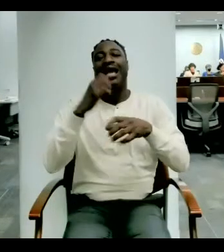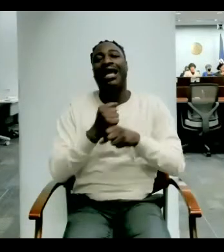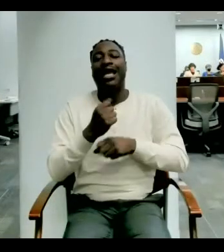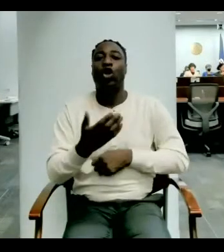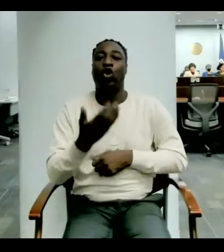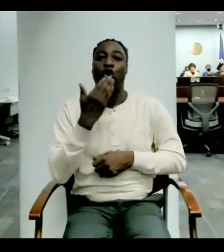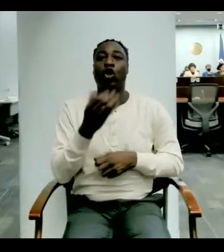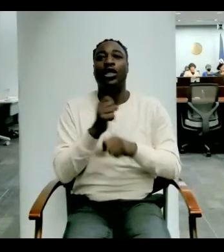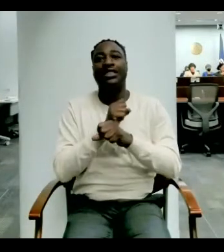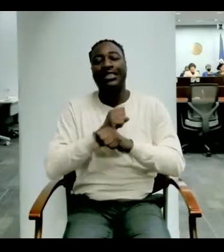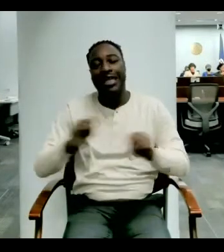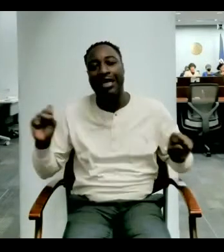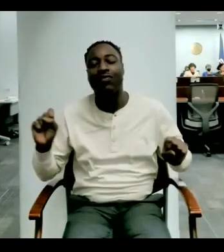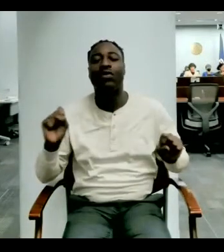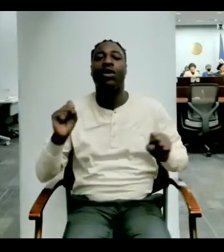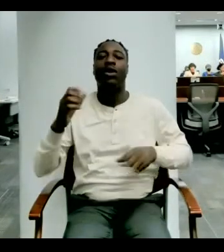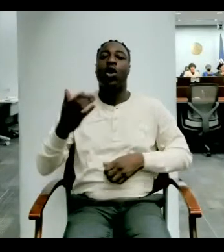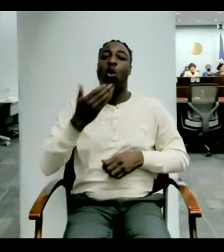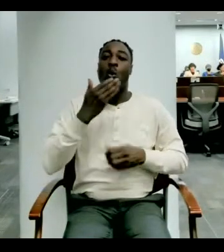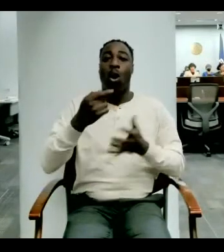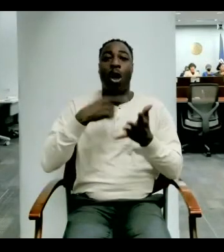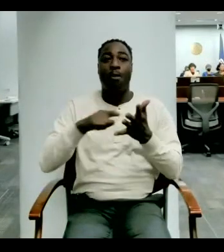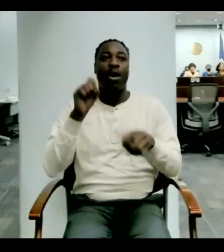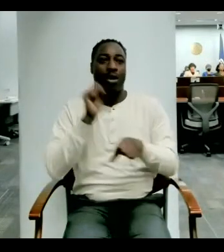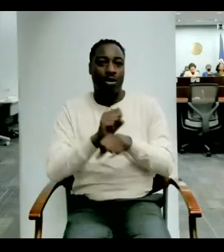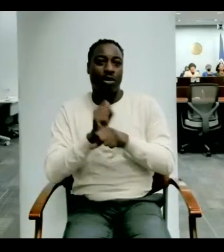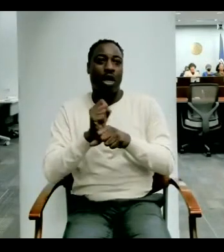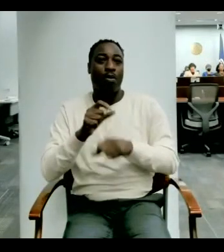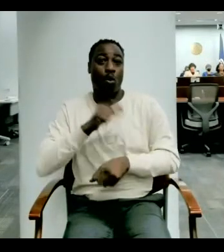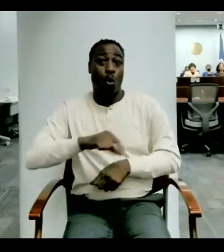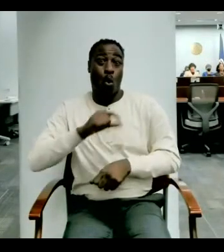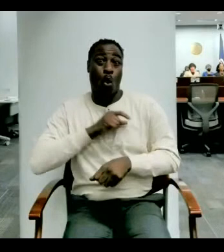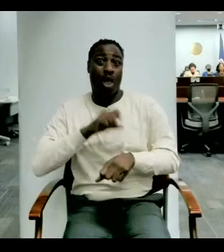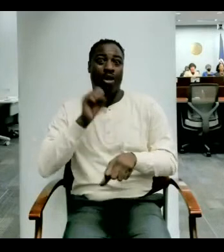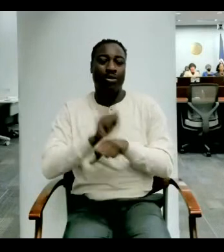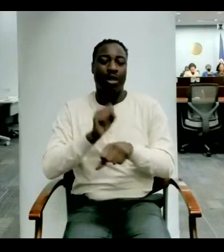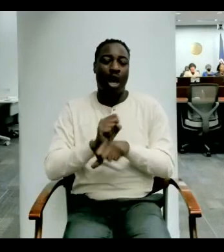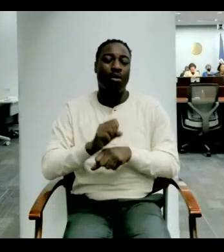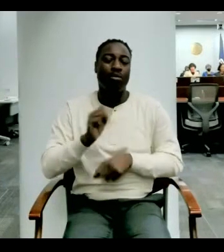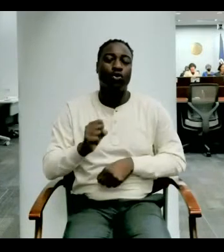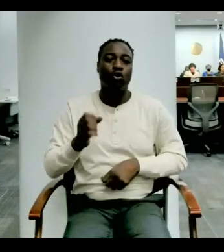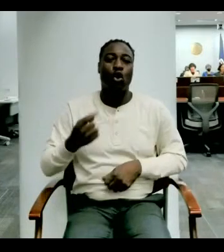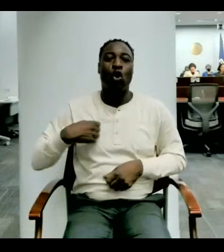safe, um well-paying jobs, quality jobs. So we face the same challenge that you do.